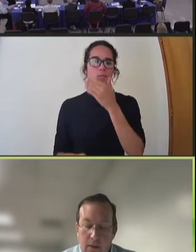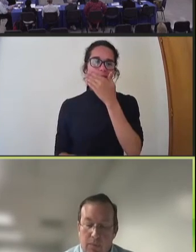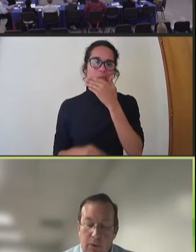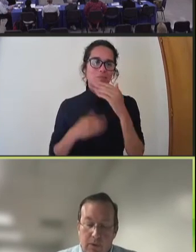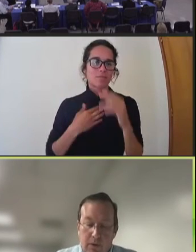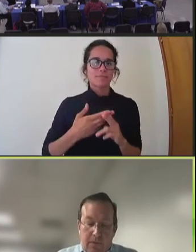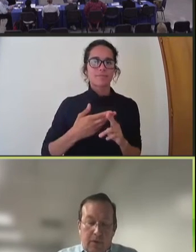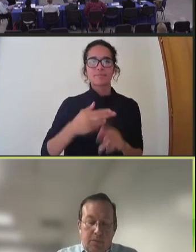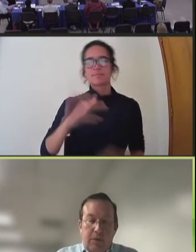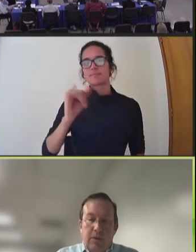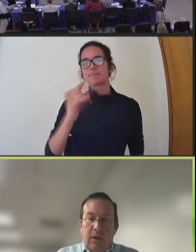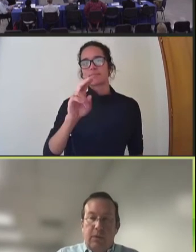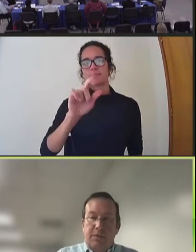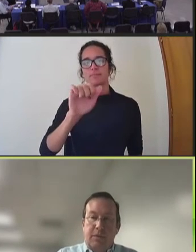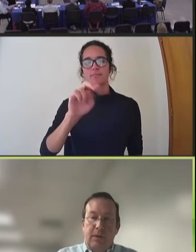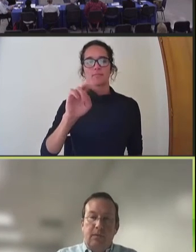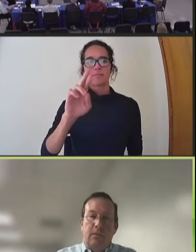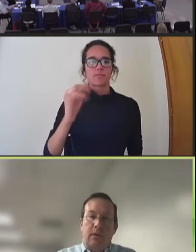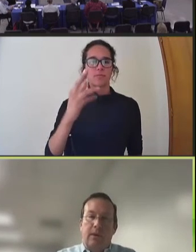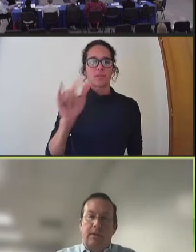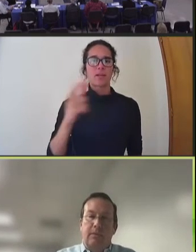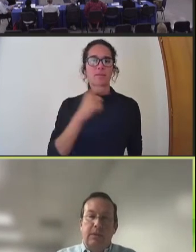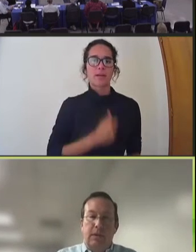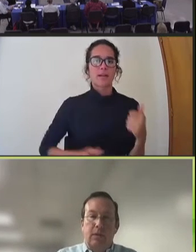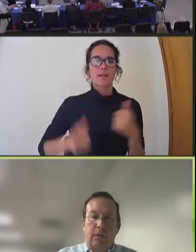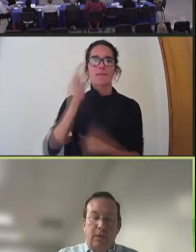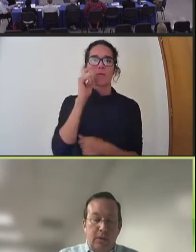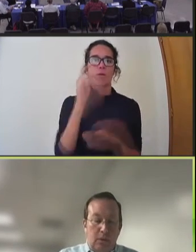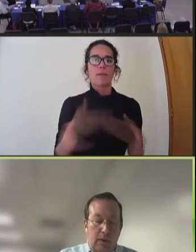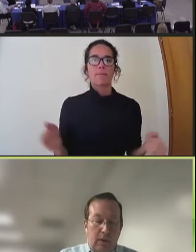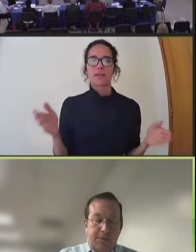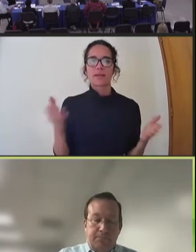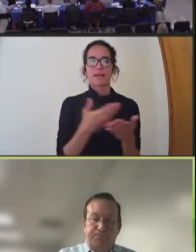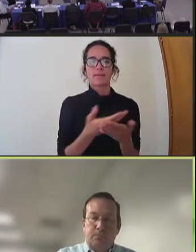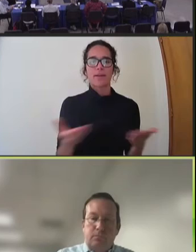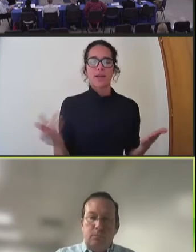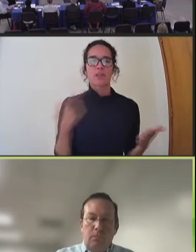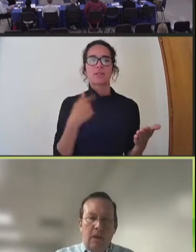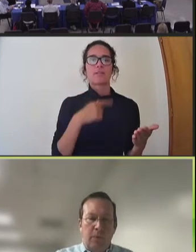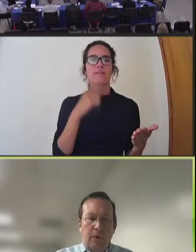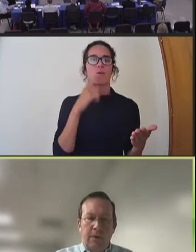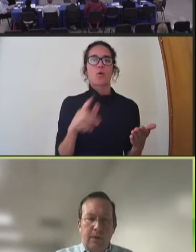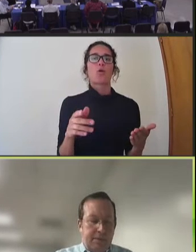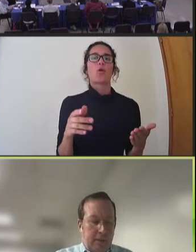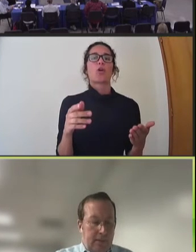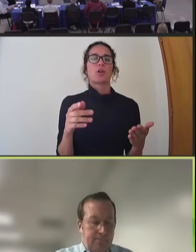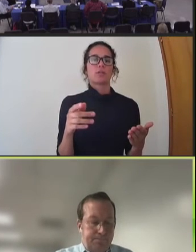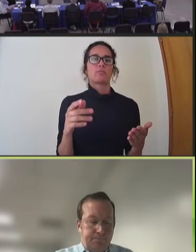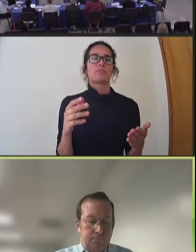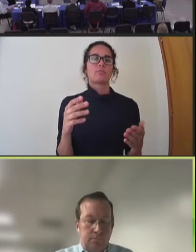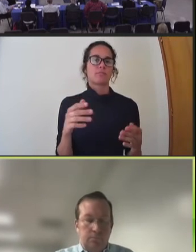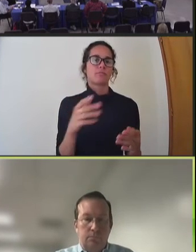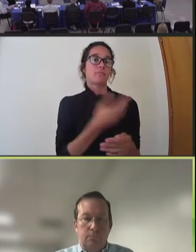up our public affairs patient advocacy activities here in the U.S. And if we go to the next slide.